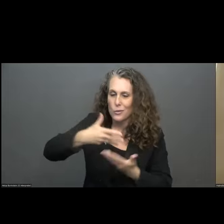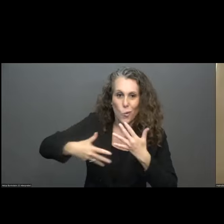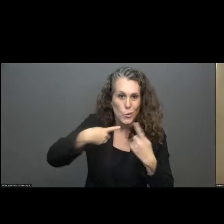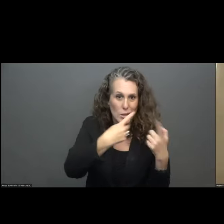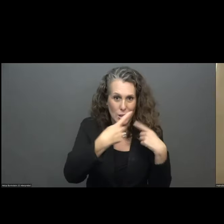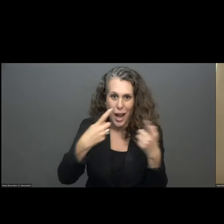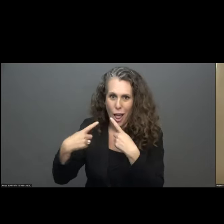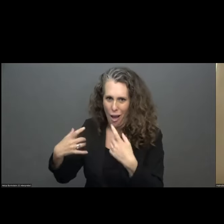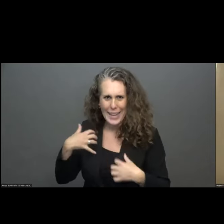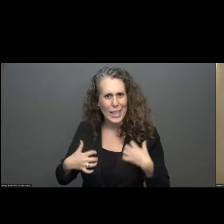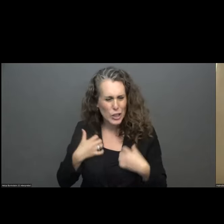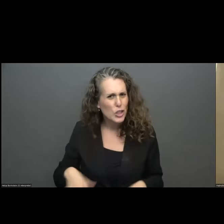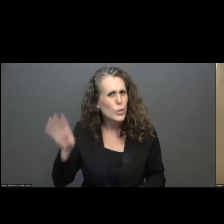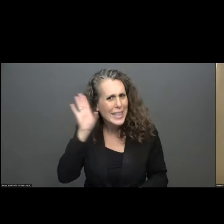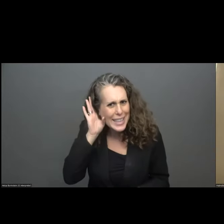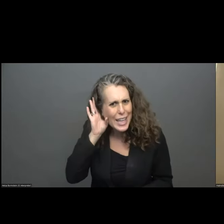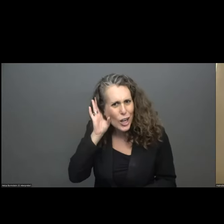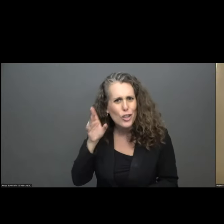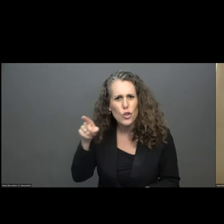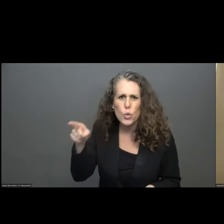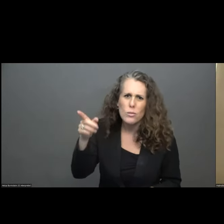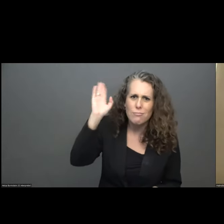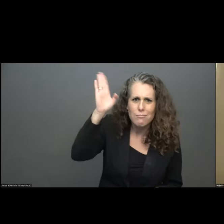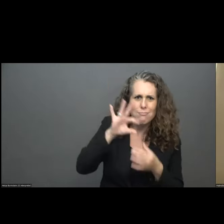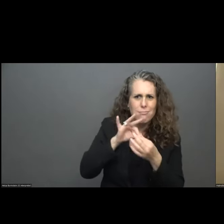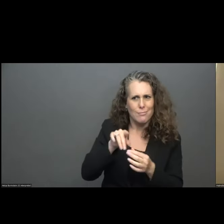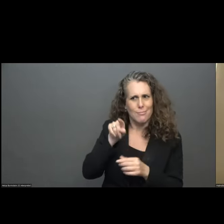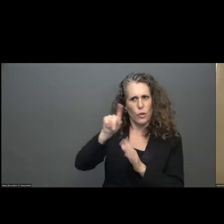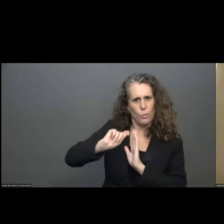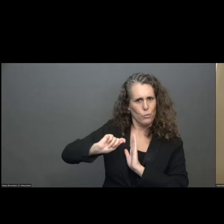Mary she do Jackson, Mississippi presenter I saw the sidewalk priests Shakur Pooja on